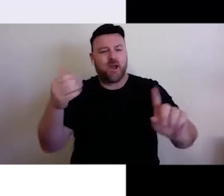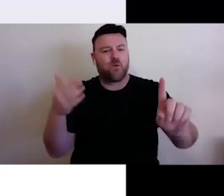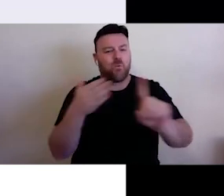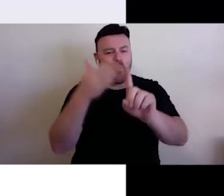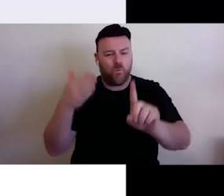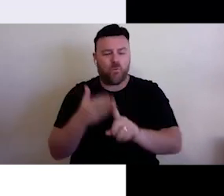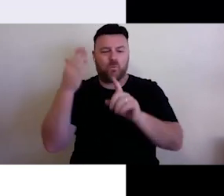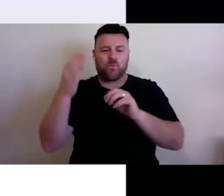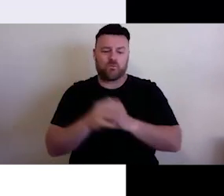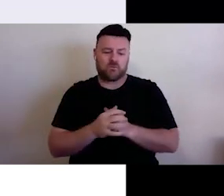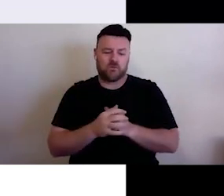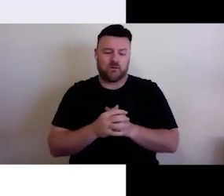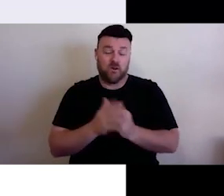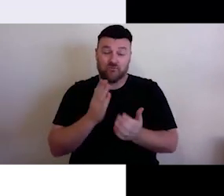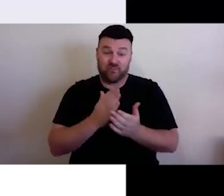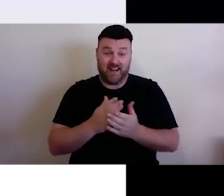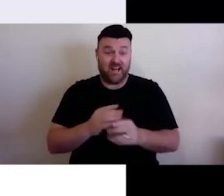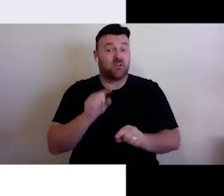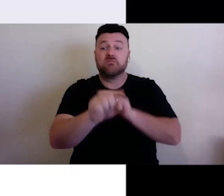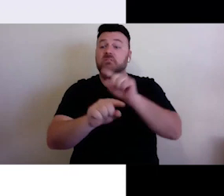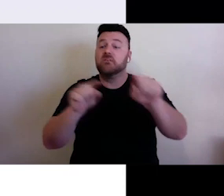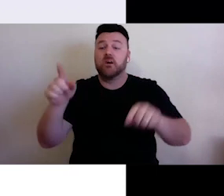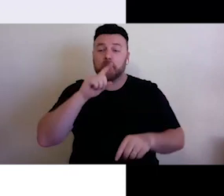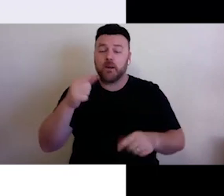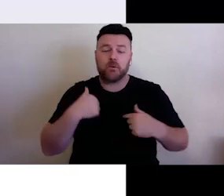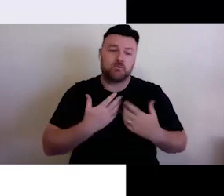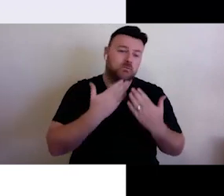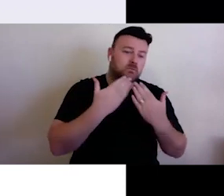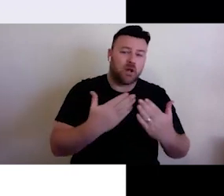out there, and I know some of you that I saw through the chat have